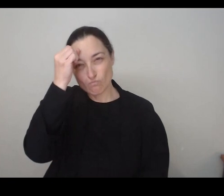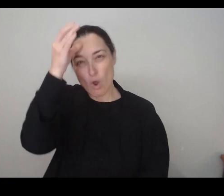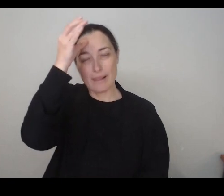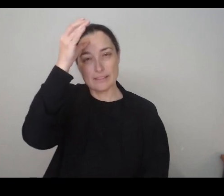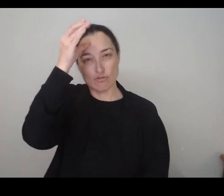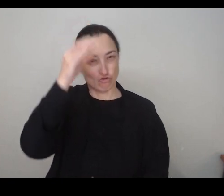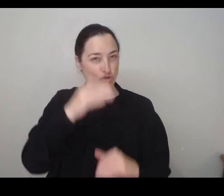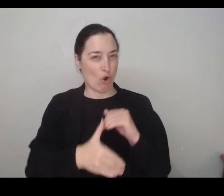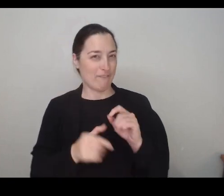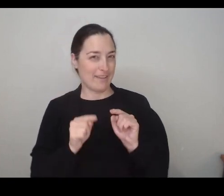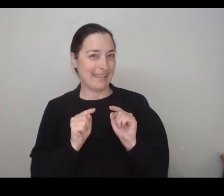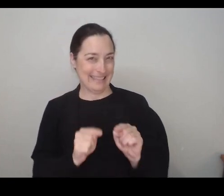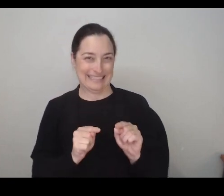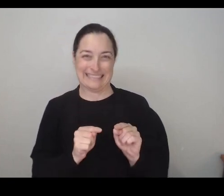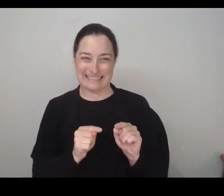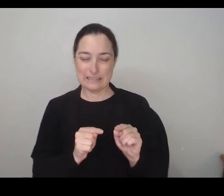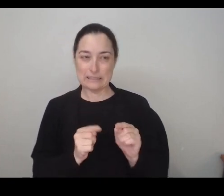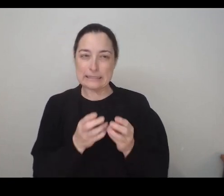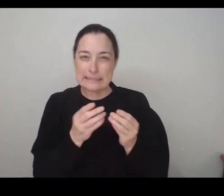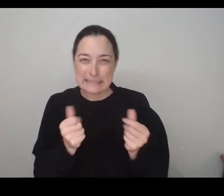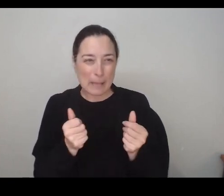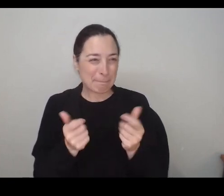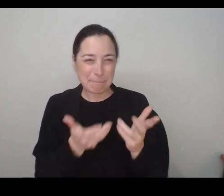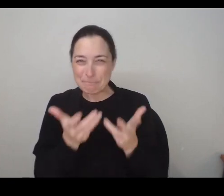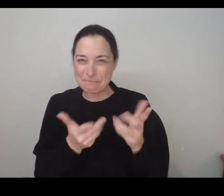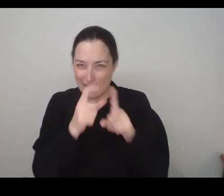and in some chapters it's quite difficult to decipher.